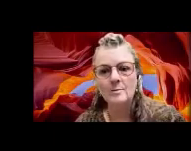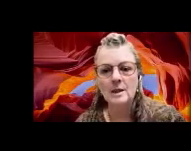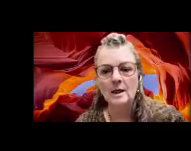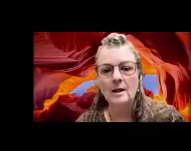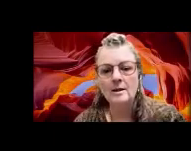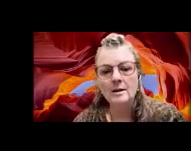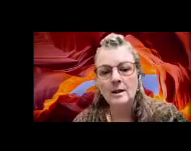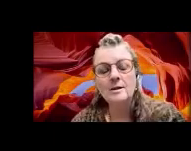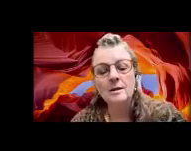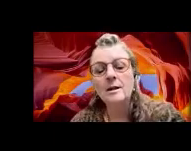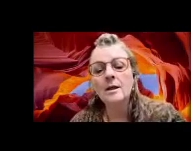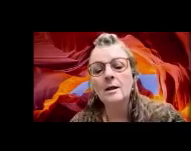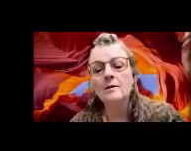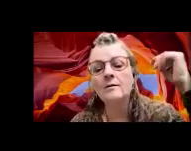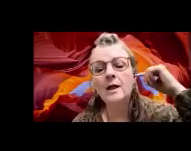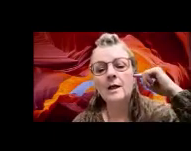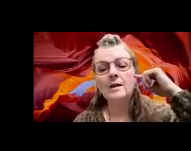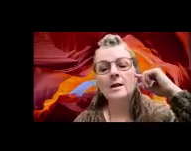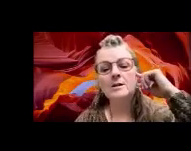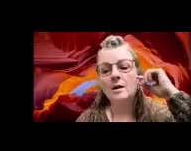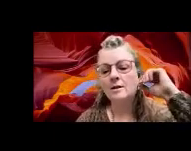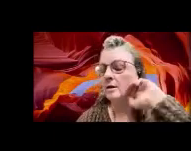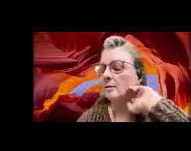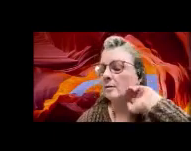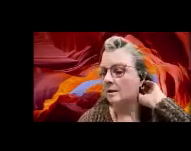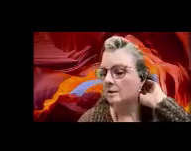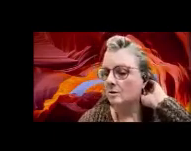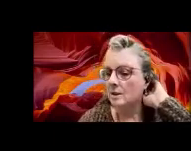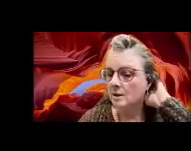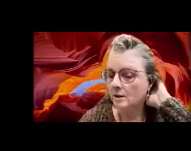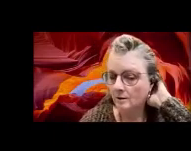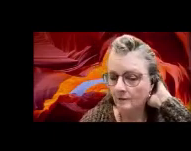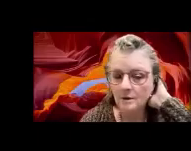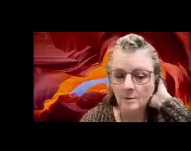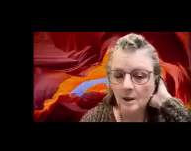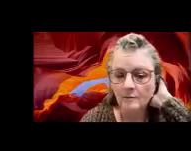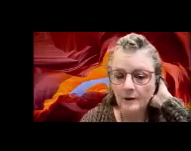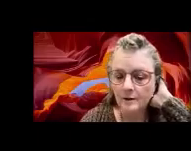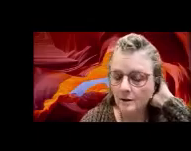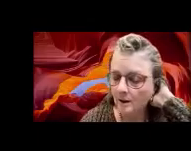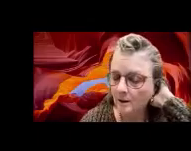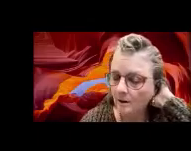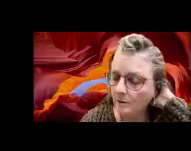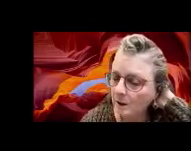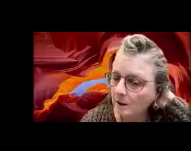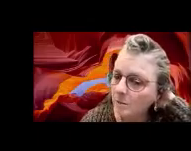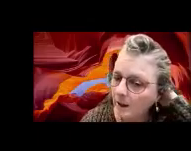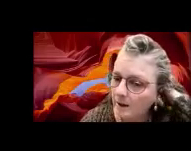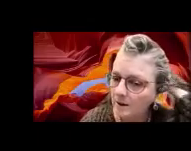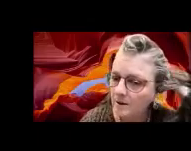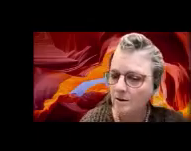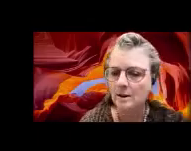I'm saying like that's indicative that solitary play is using to give her some comfort, and that repeated play is using